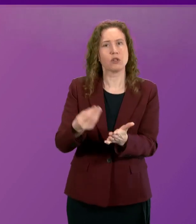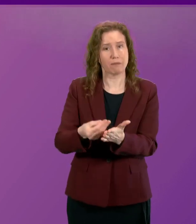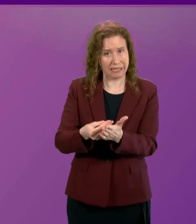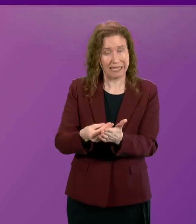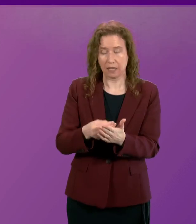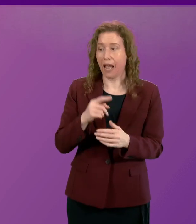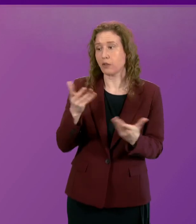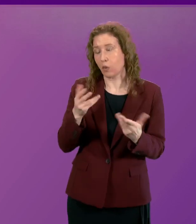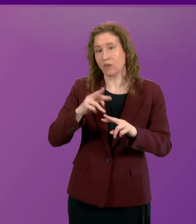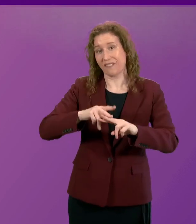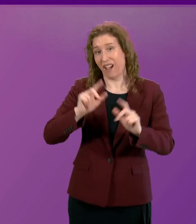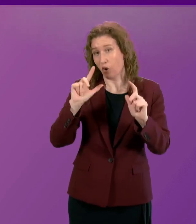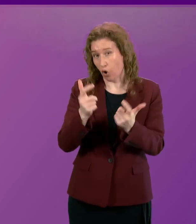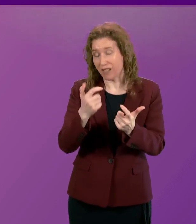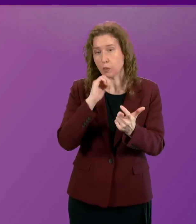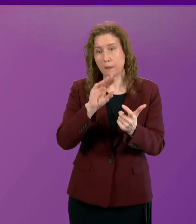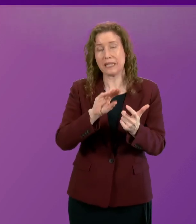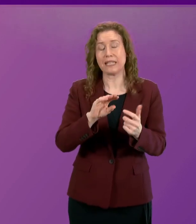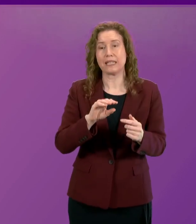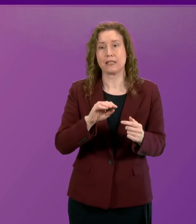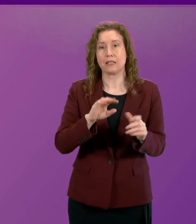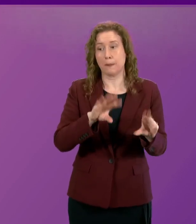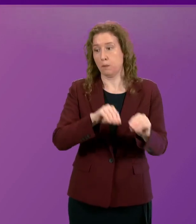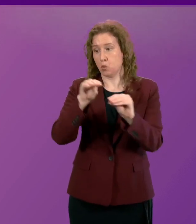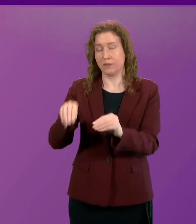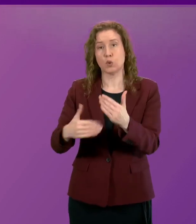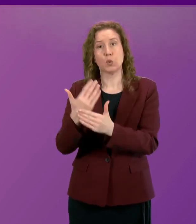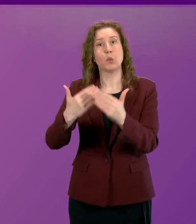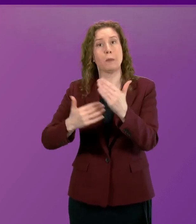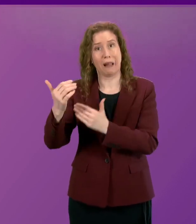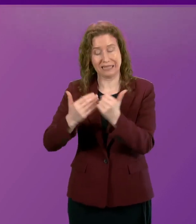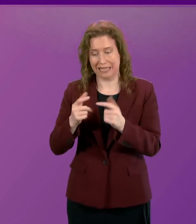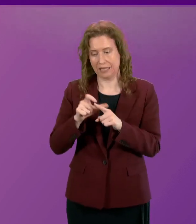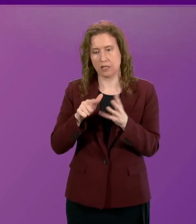next year, the college will be moving into new facilities in the Dunfermline learning campus,